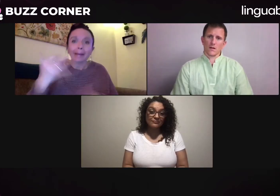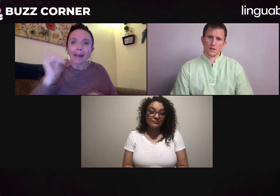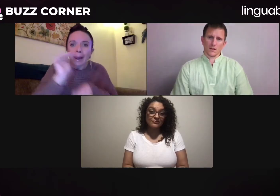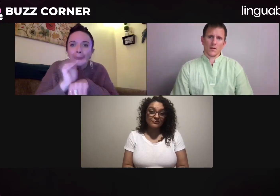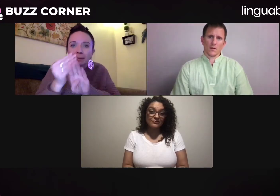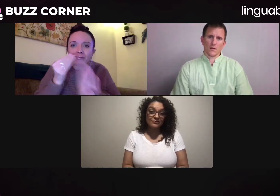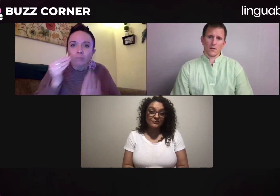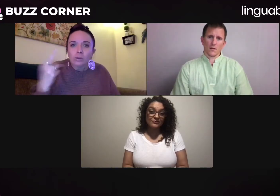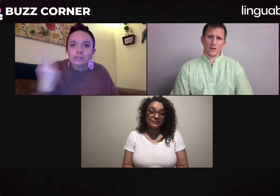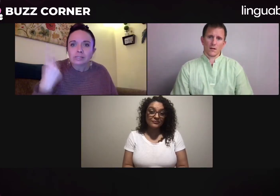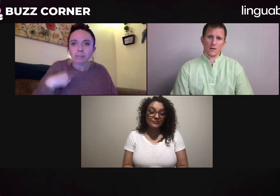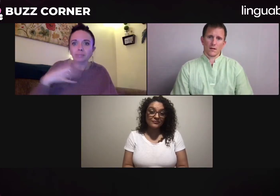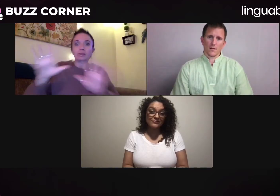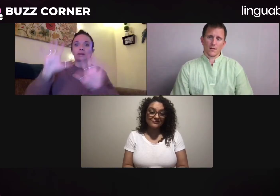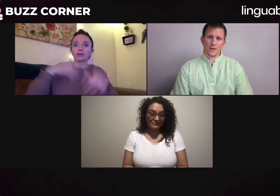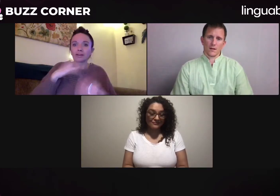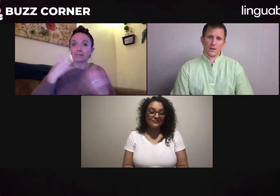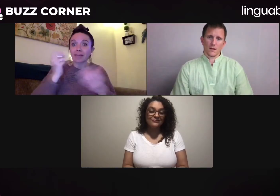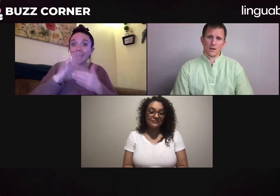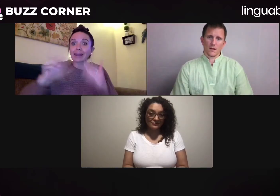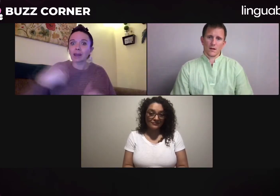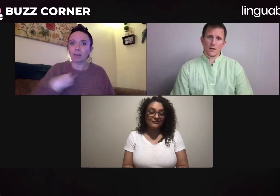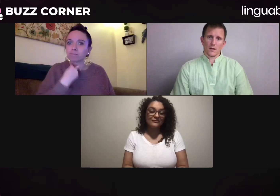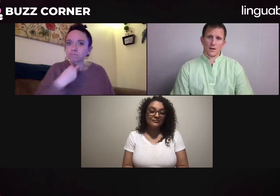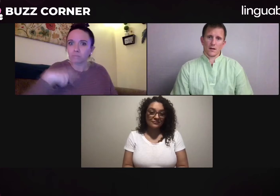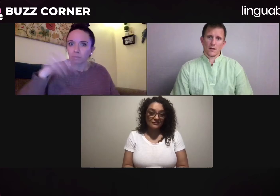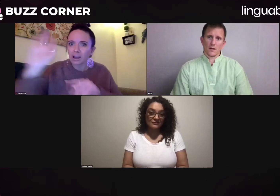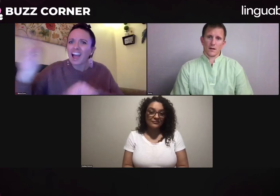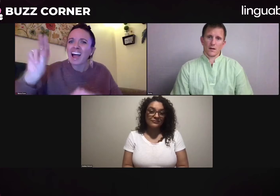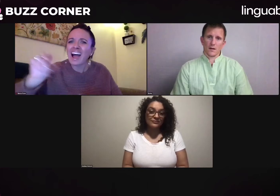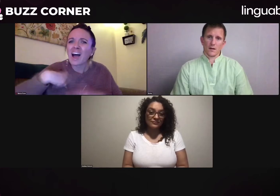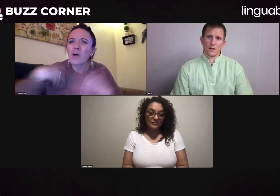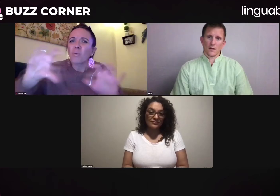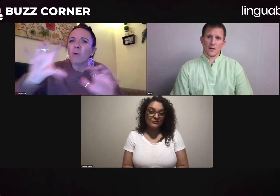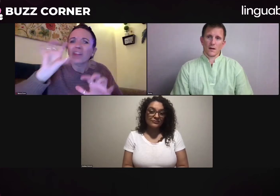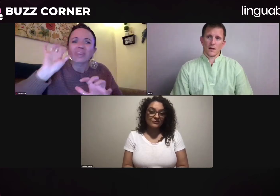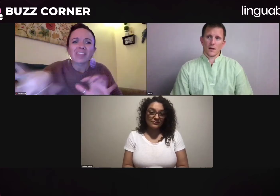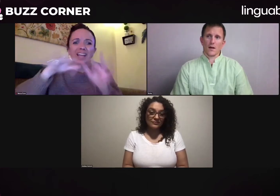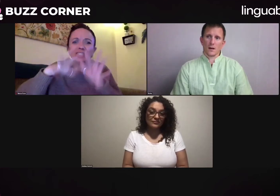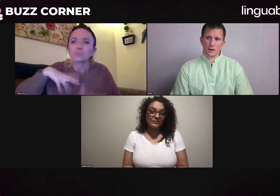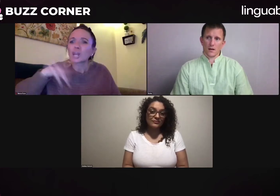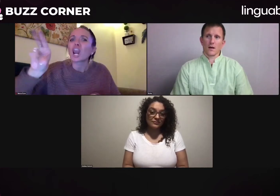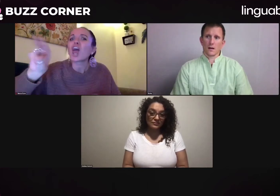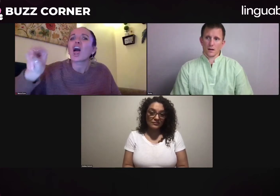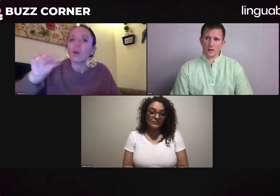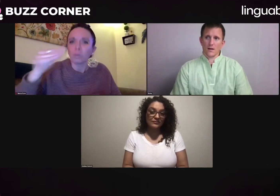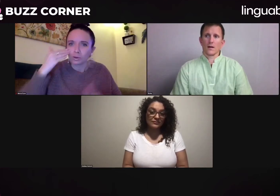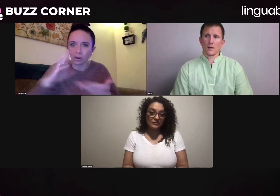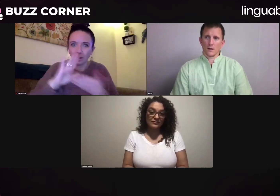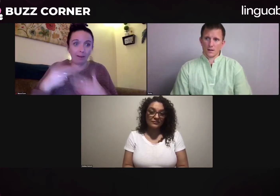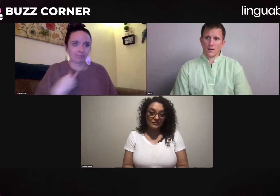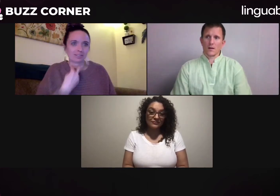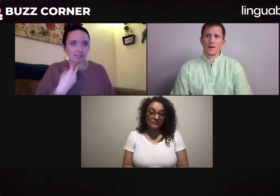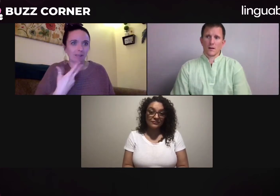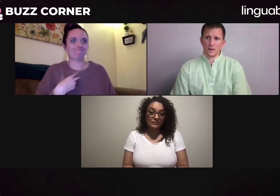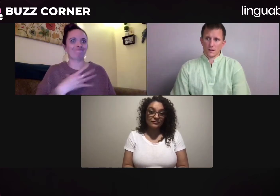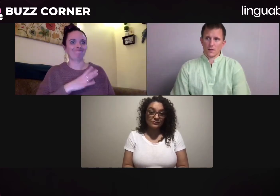we should be able to know the name of the interpreter ahead of time, and then we can be involved in the process of saying